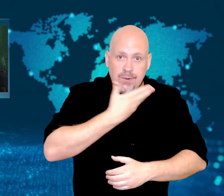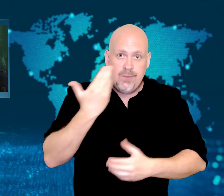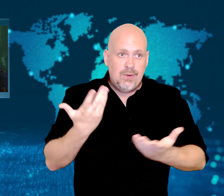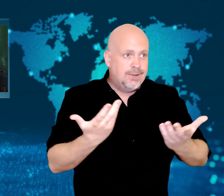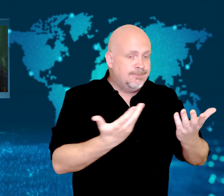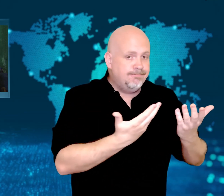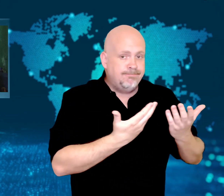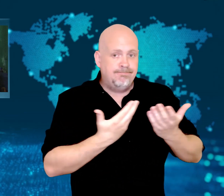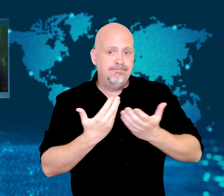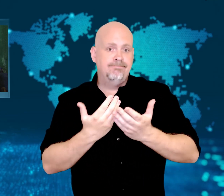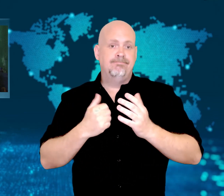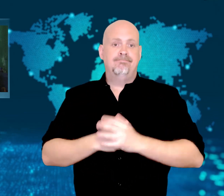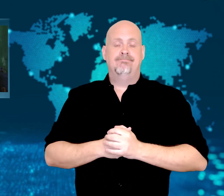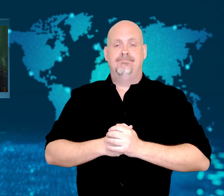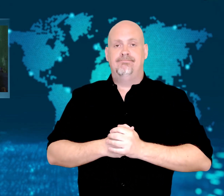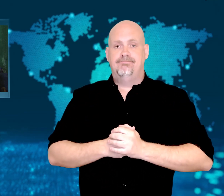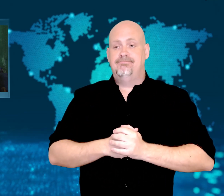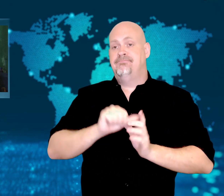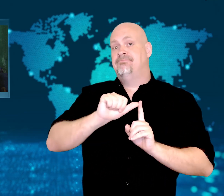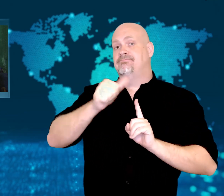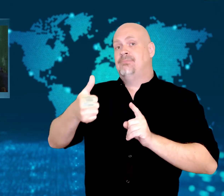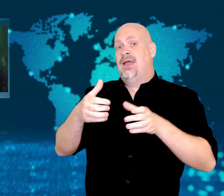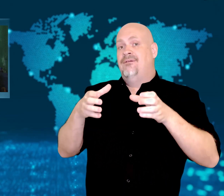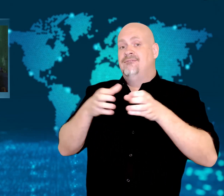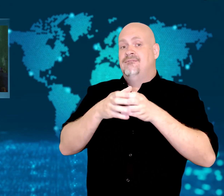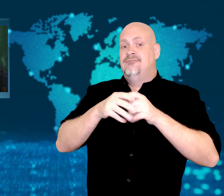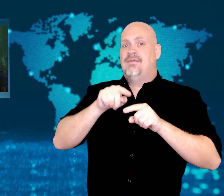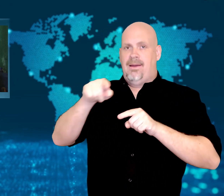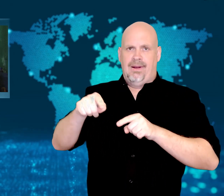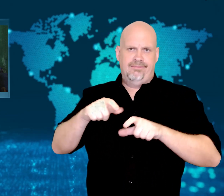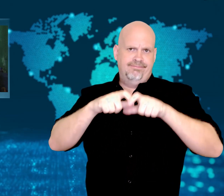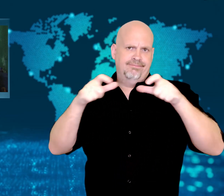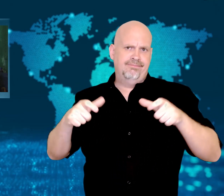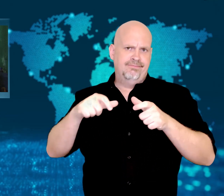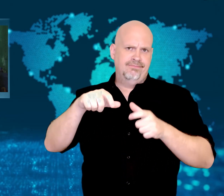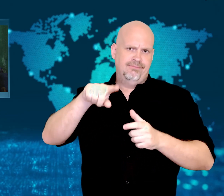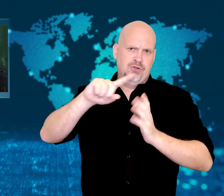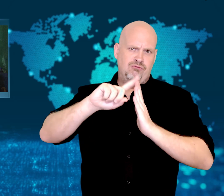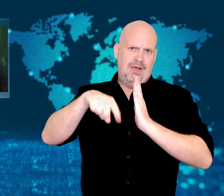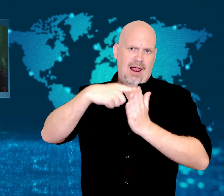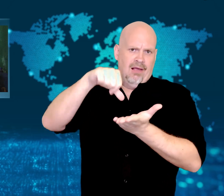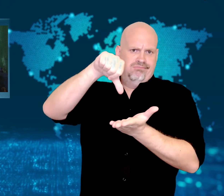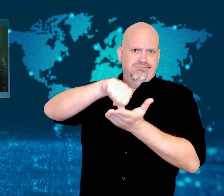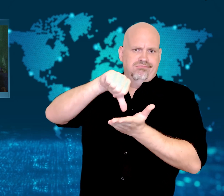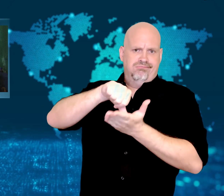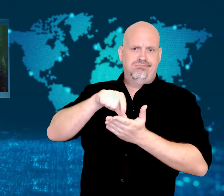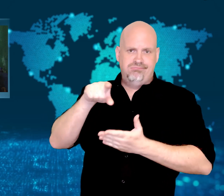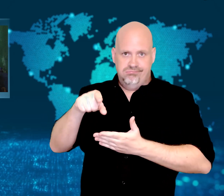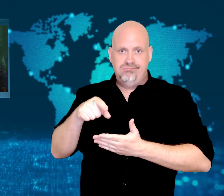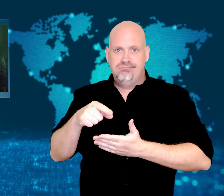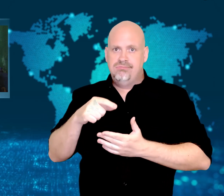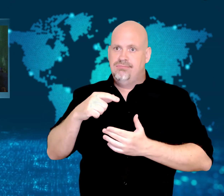Though he has money, he cannot find it anywhere.